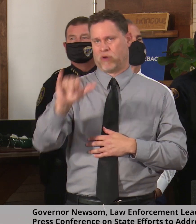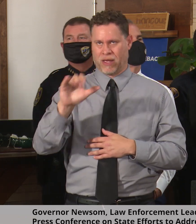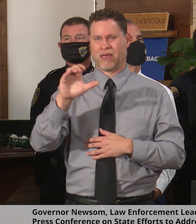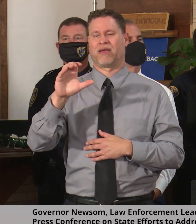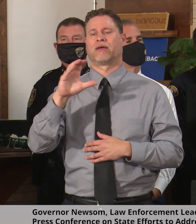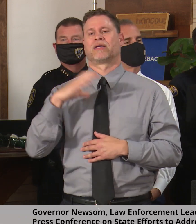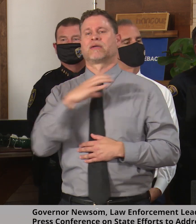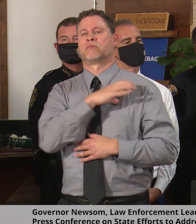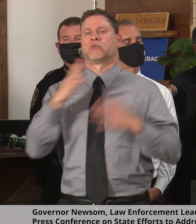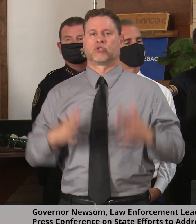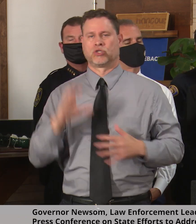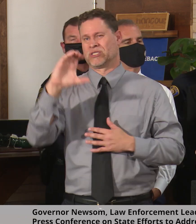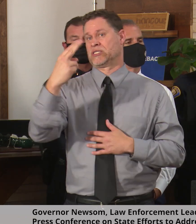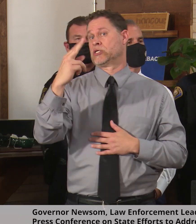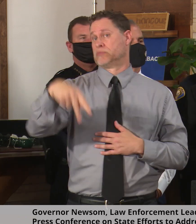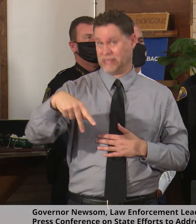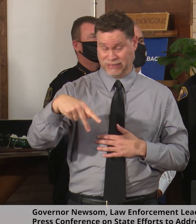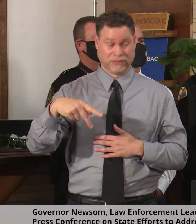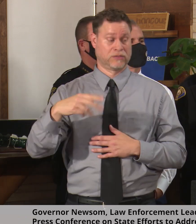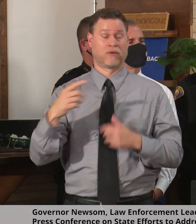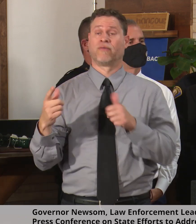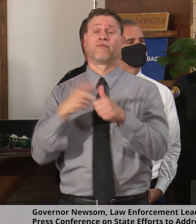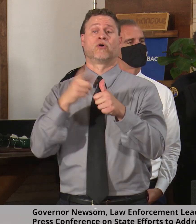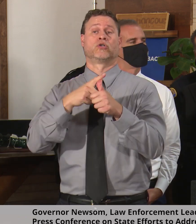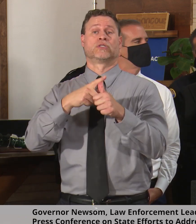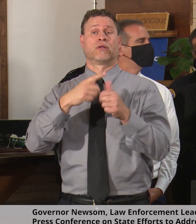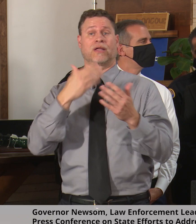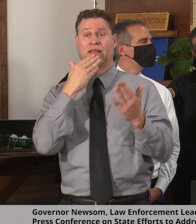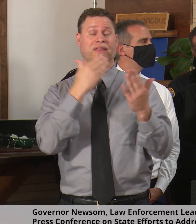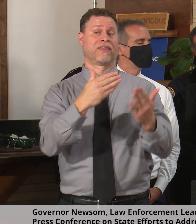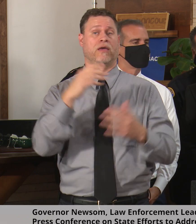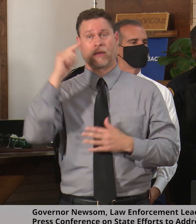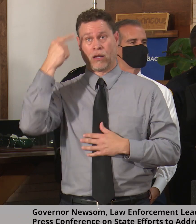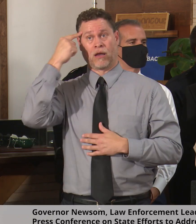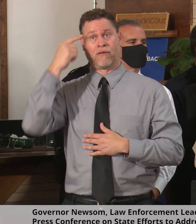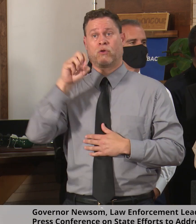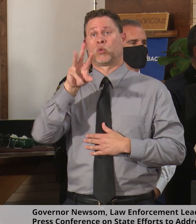highway patrol. First and foremost I'd like to thank governor Newsom for his leadership